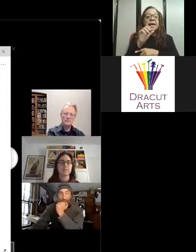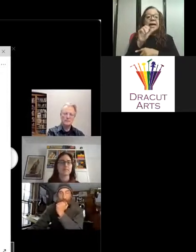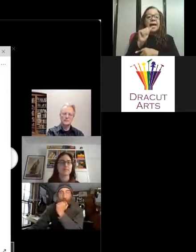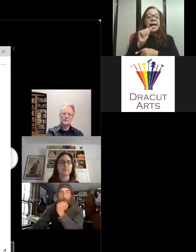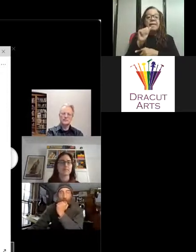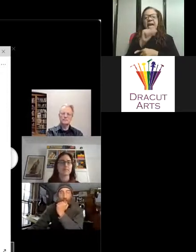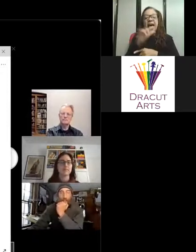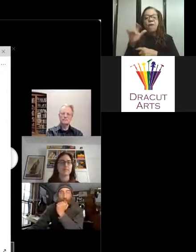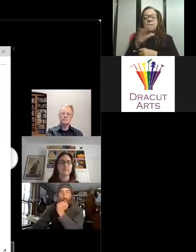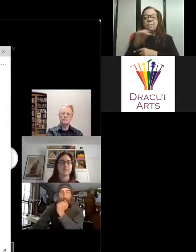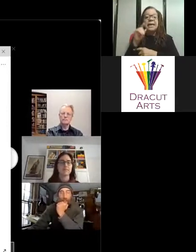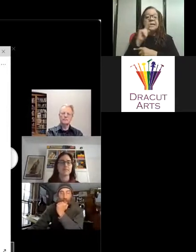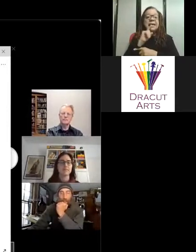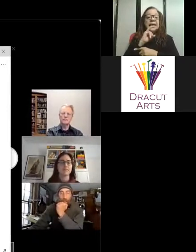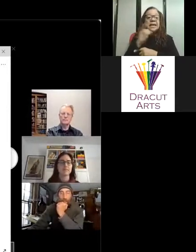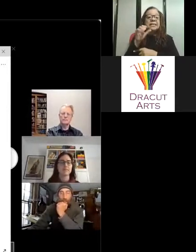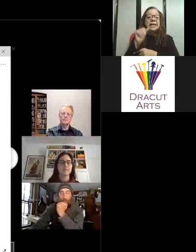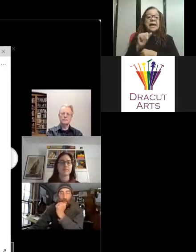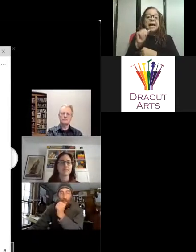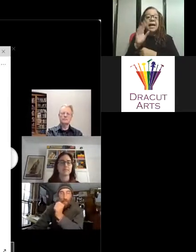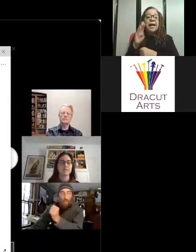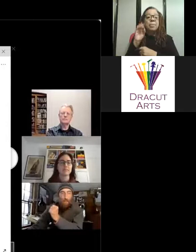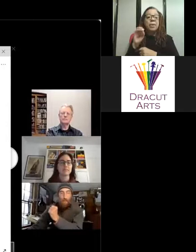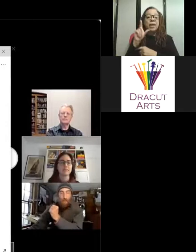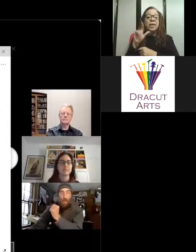But maybe this student, with his newfound literary